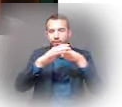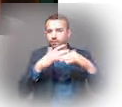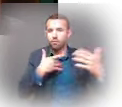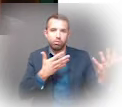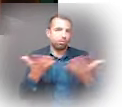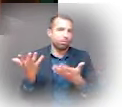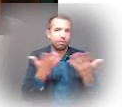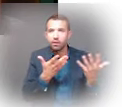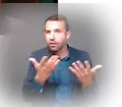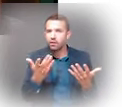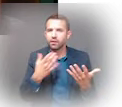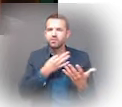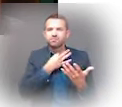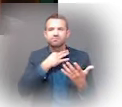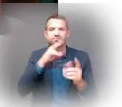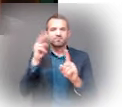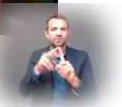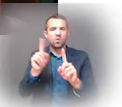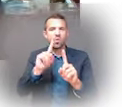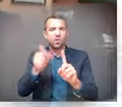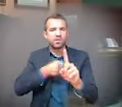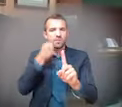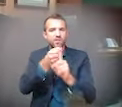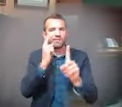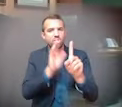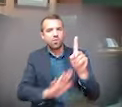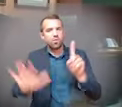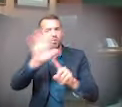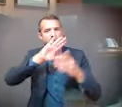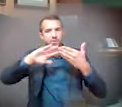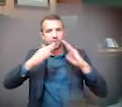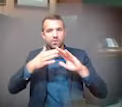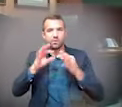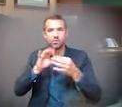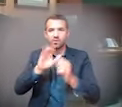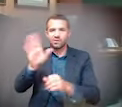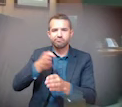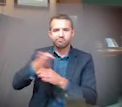a little bit about where you see these impacts happening across the community and even within your own work?